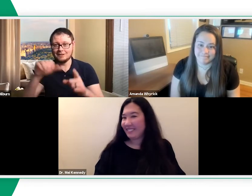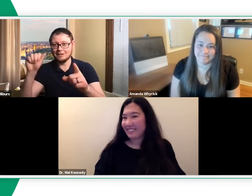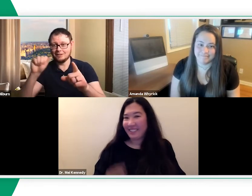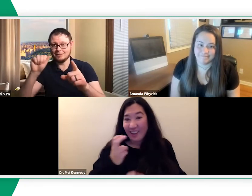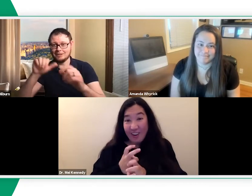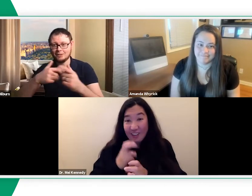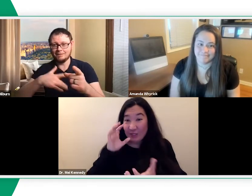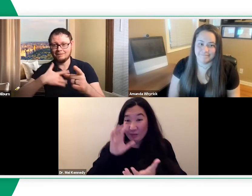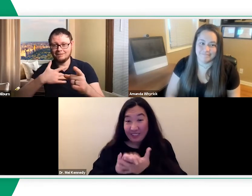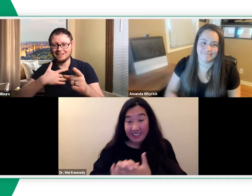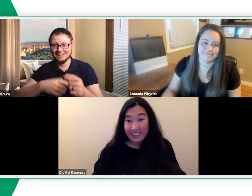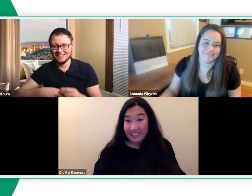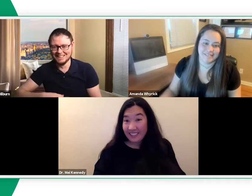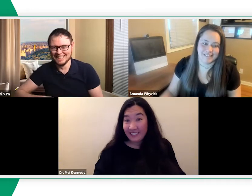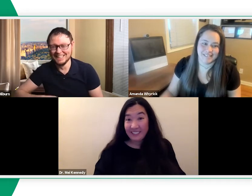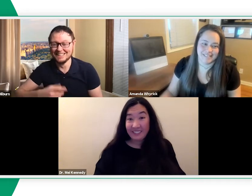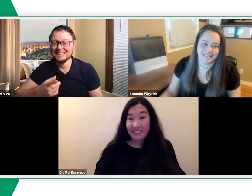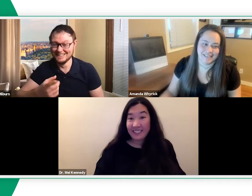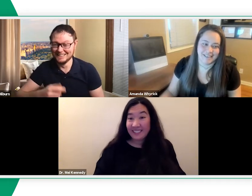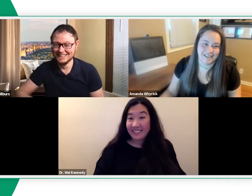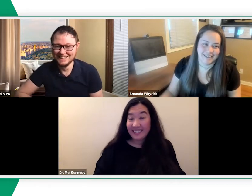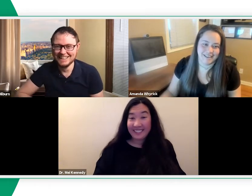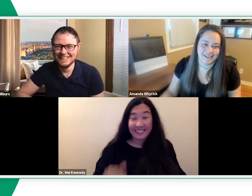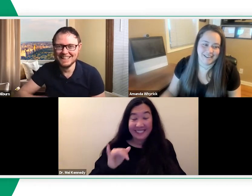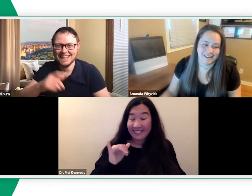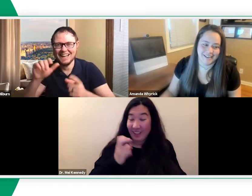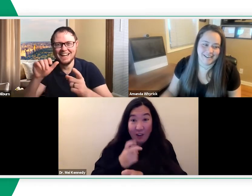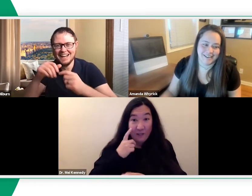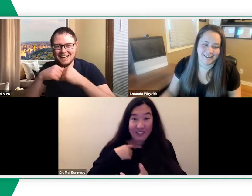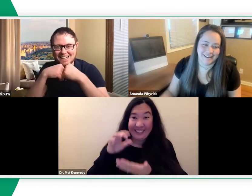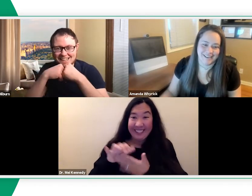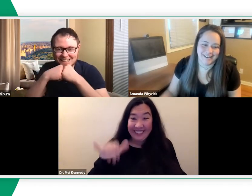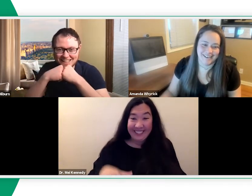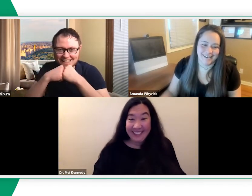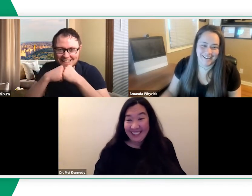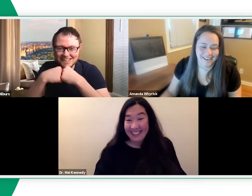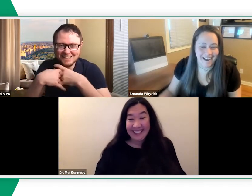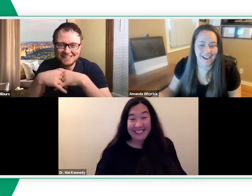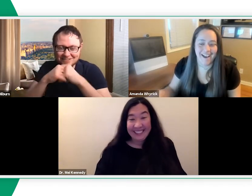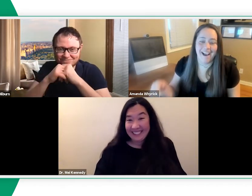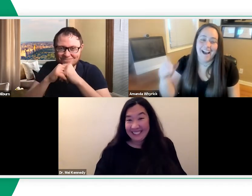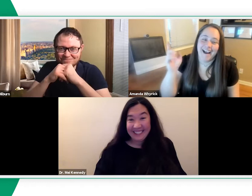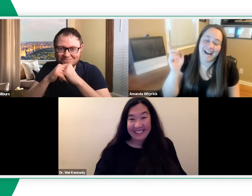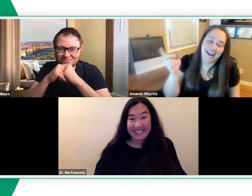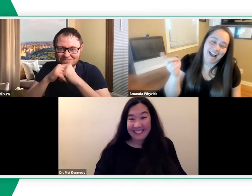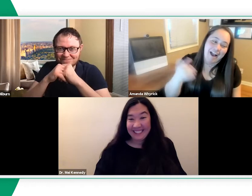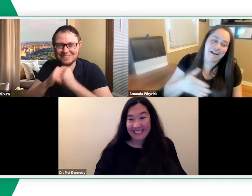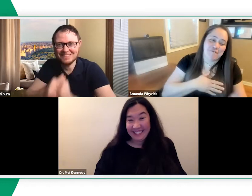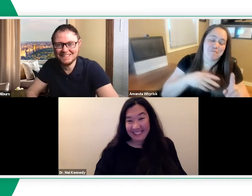password . . . 1 out of every 7 had the password “1234567.” That's really hard for me to believe.